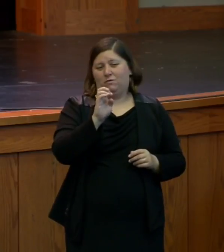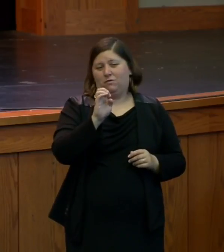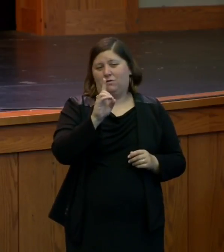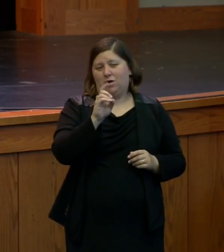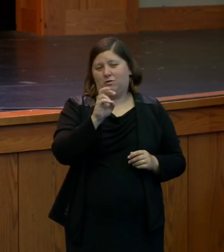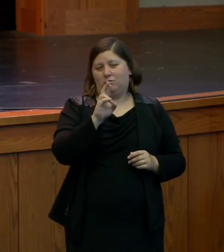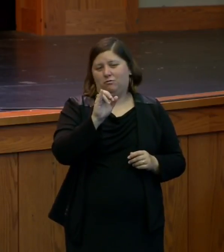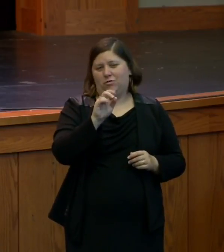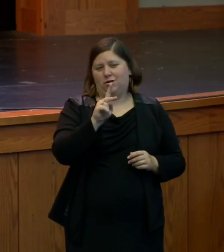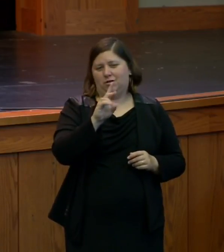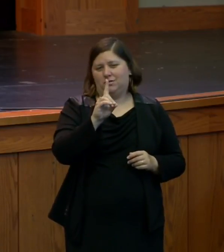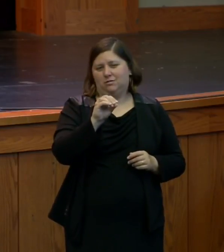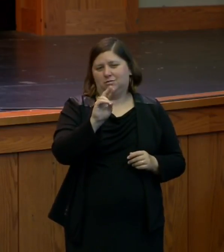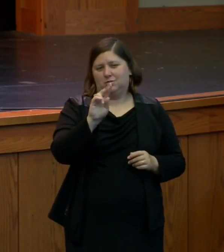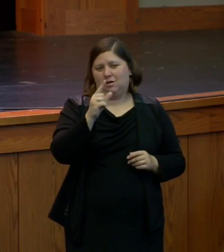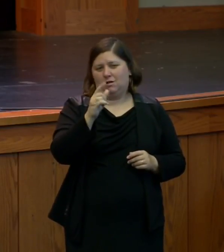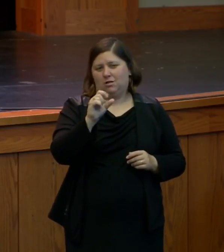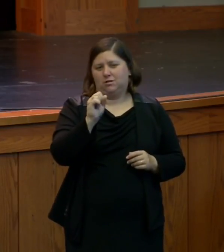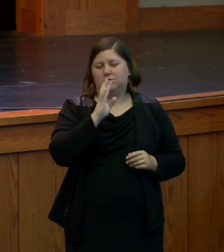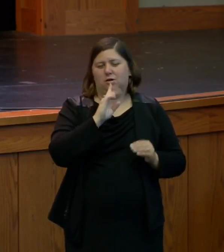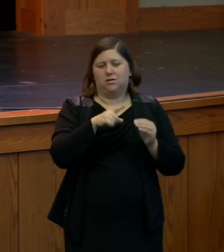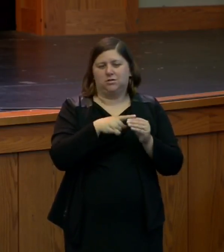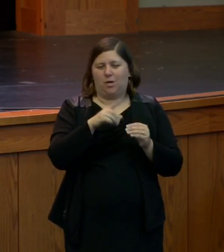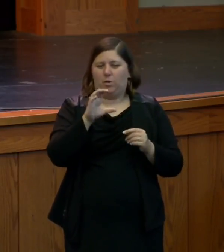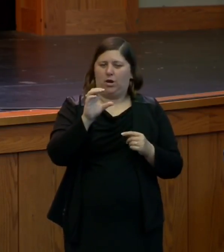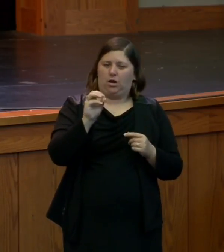WE SHOULD CONTINUE THIS EFFORT WE BEGAN THIS YEAR ALL OF THE